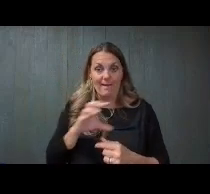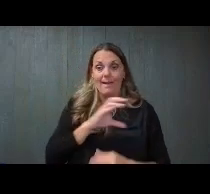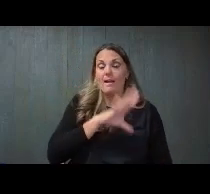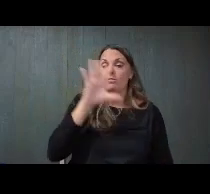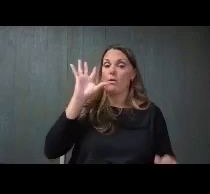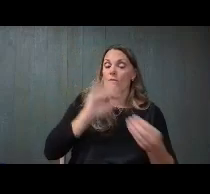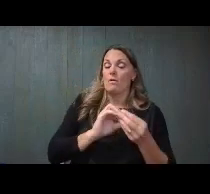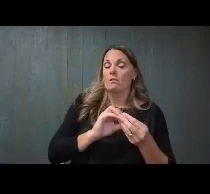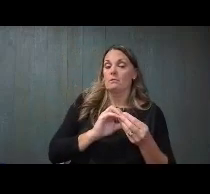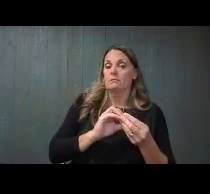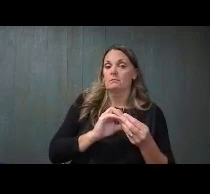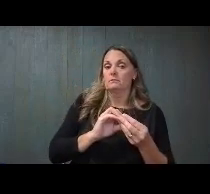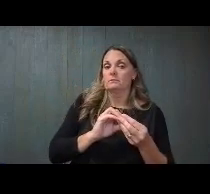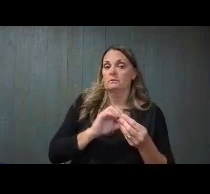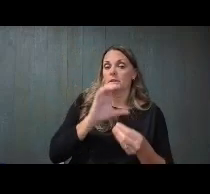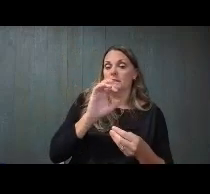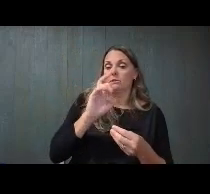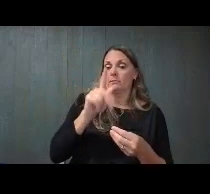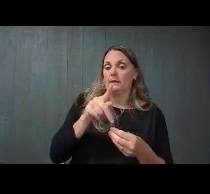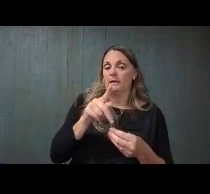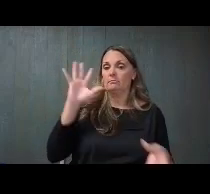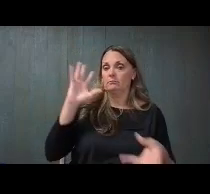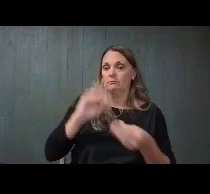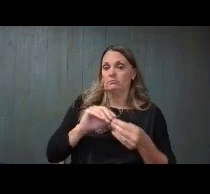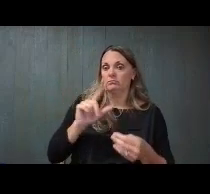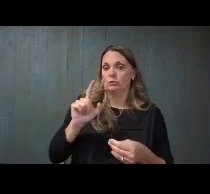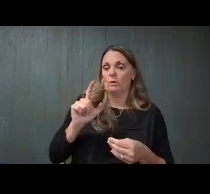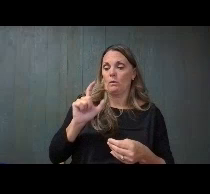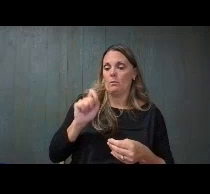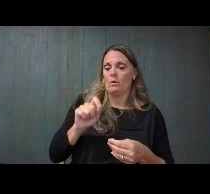total for the CRP, with the 21.3% match.